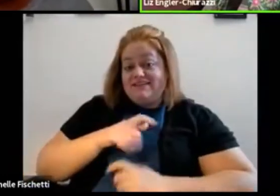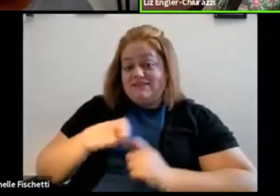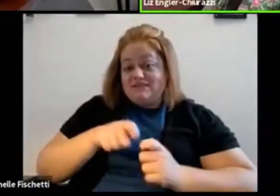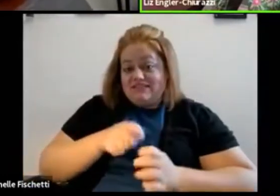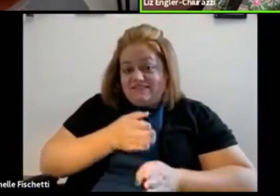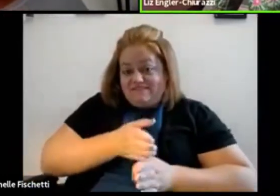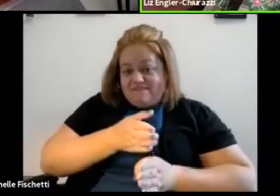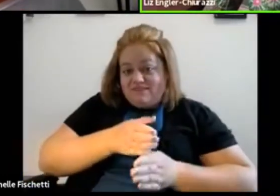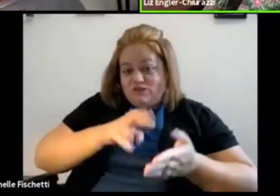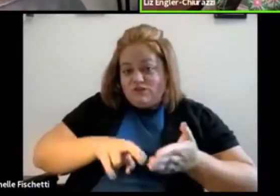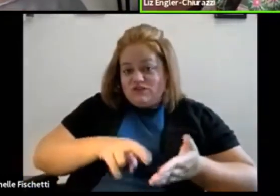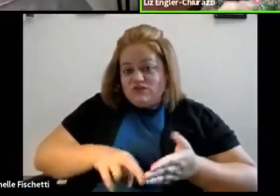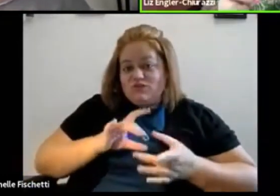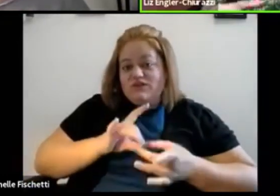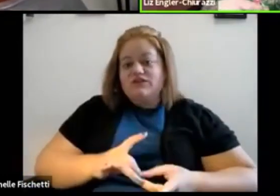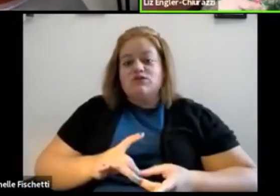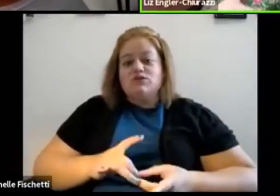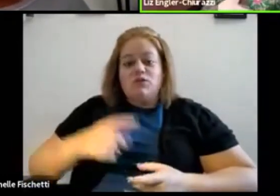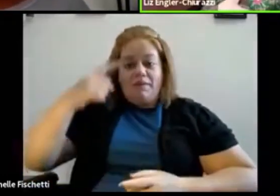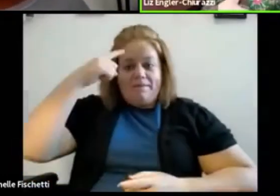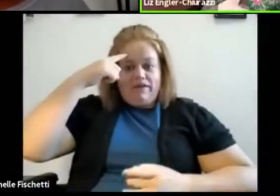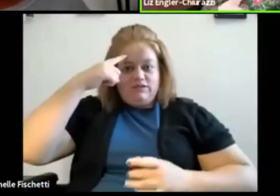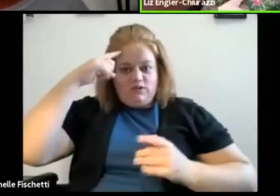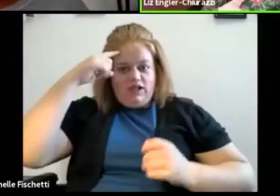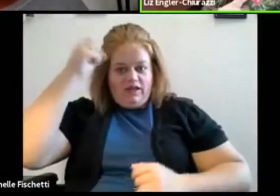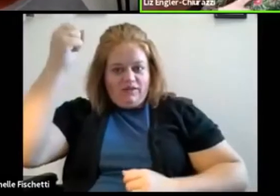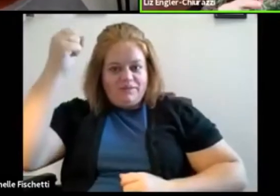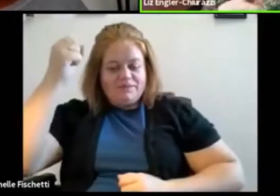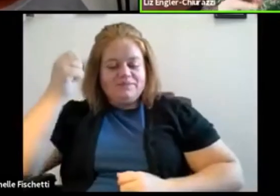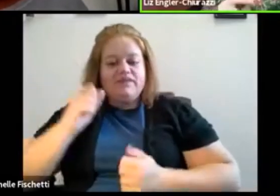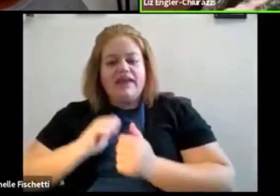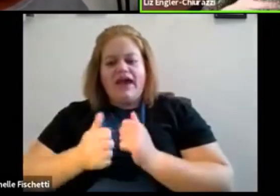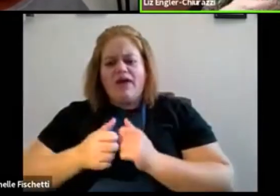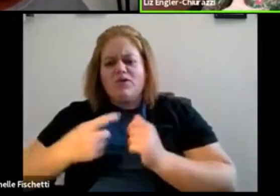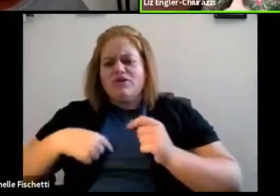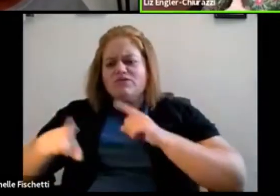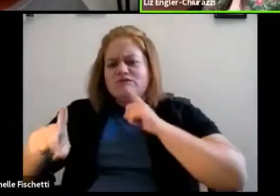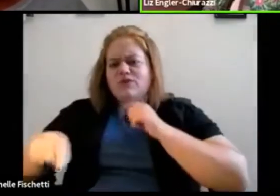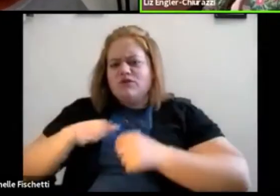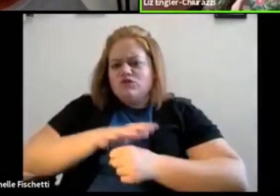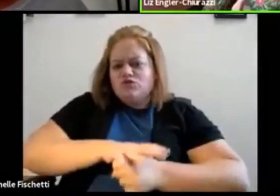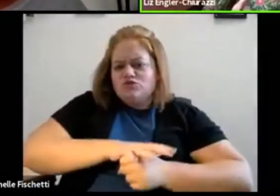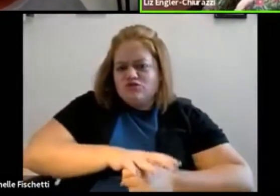understand how we respond to stress, how the brain is in charge of that and how